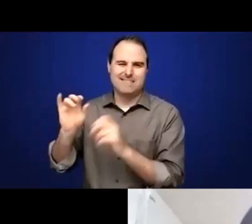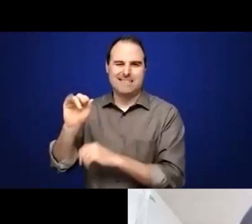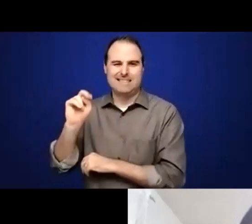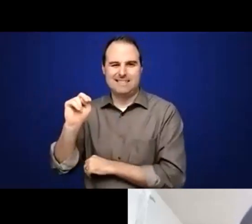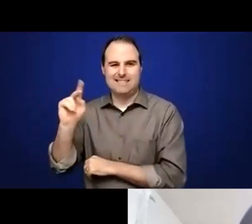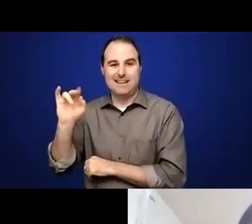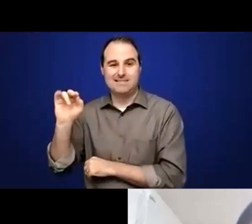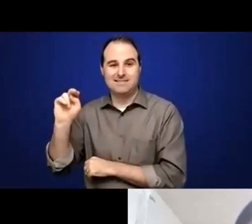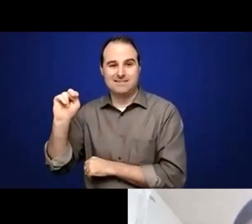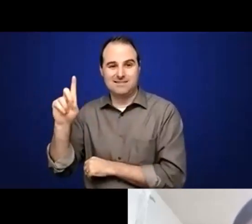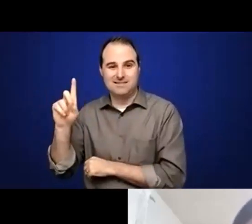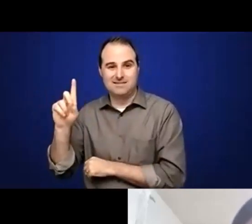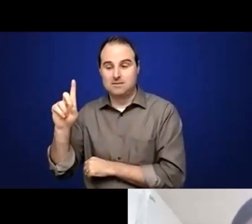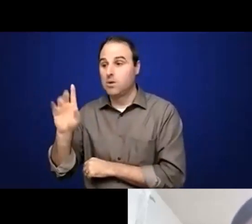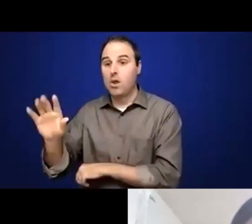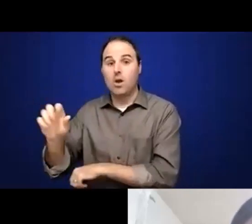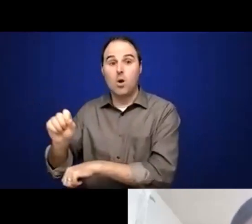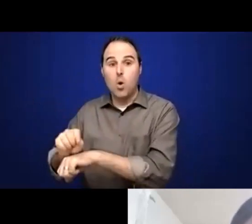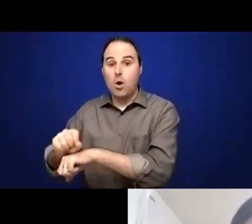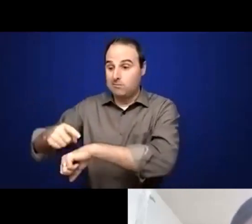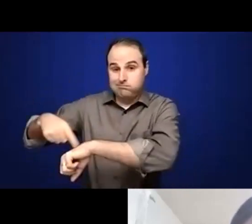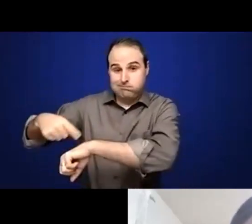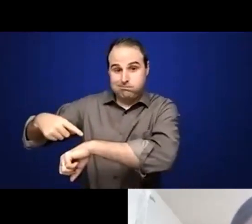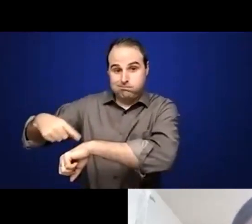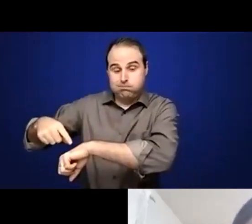would spend working on ACED is something